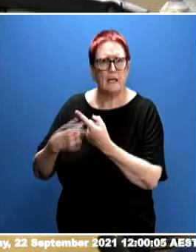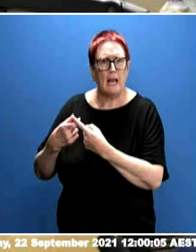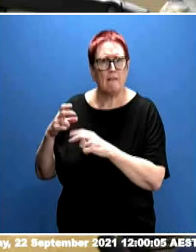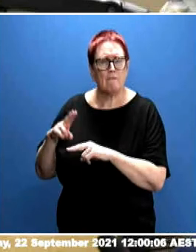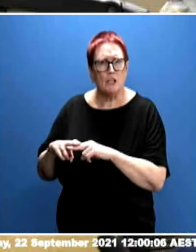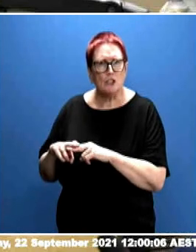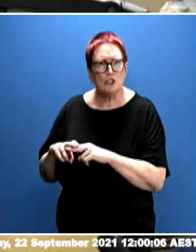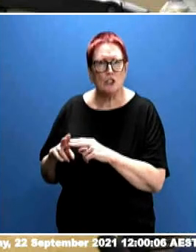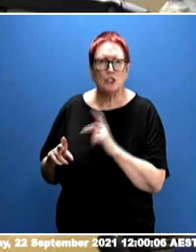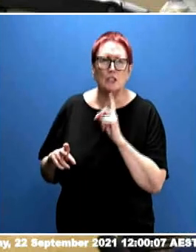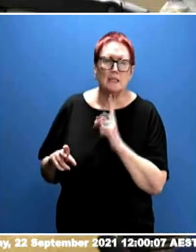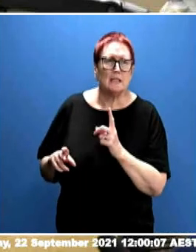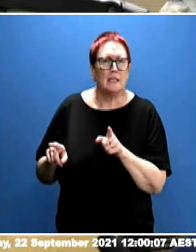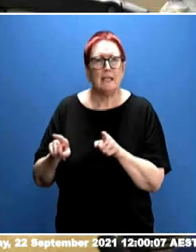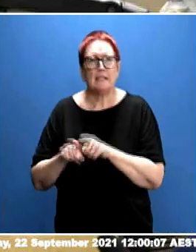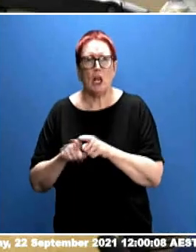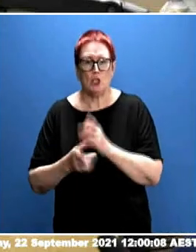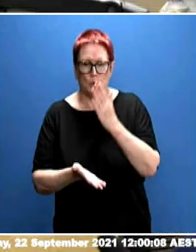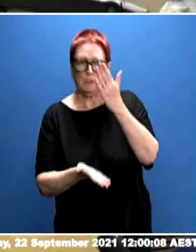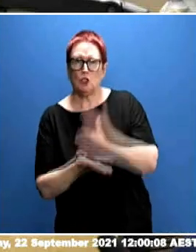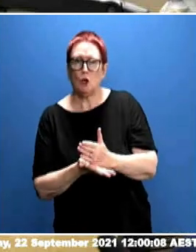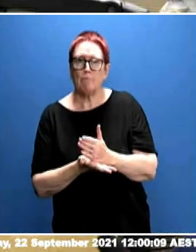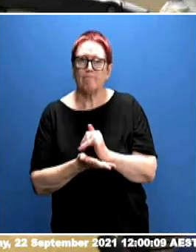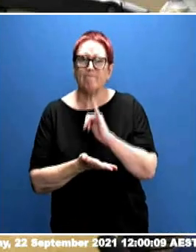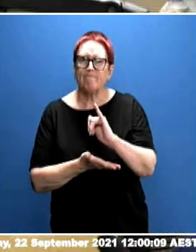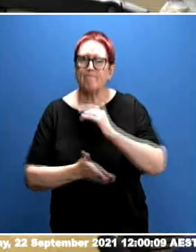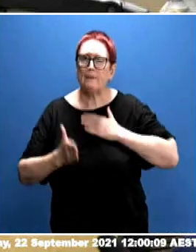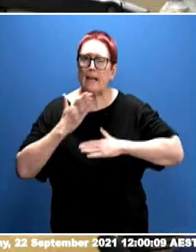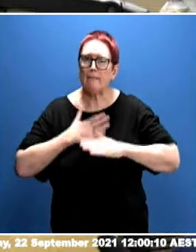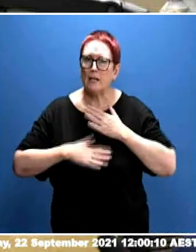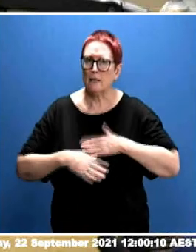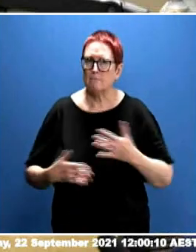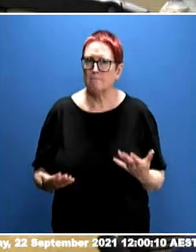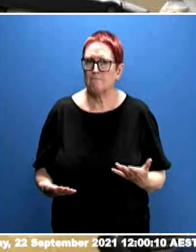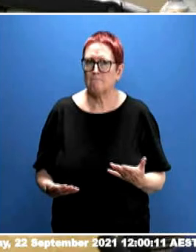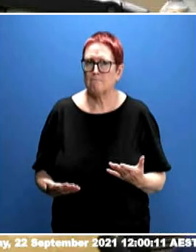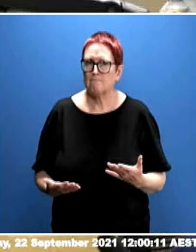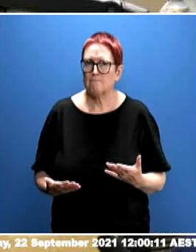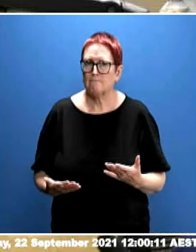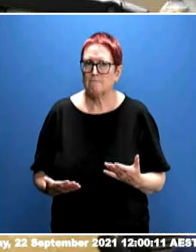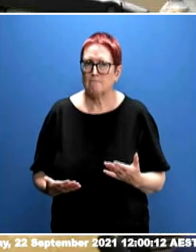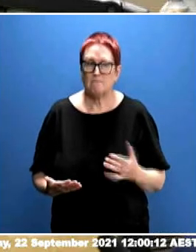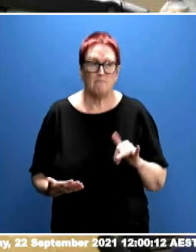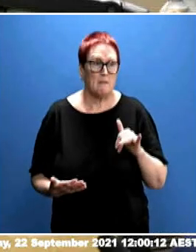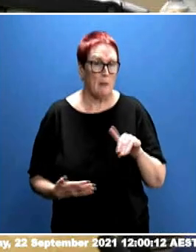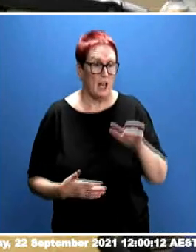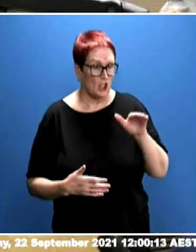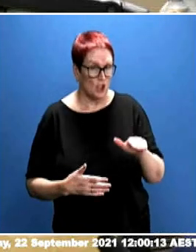as being a "circuit-breaker" --- that a child in care